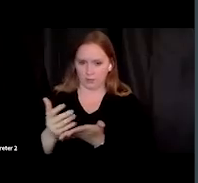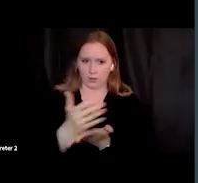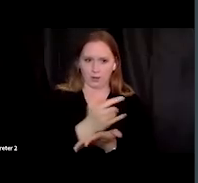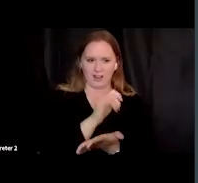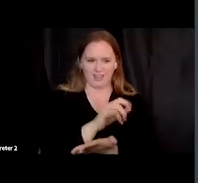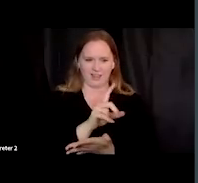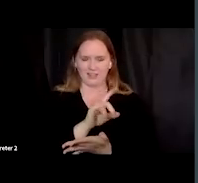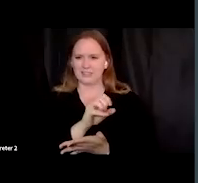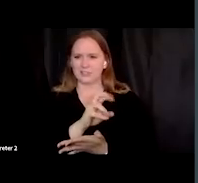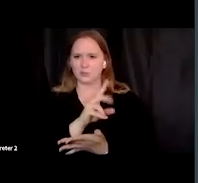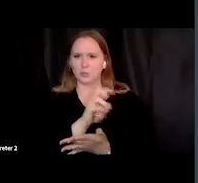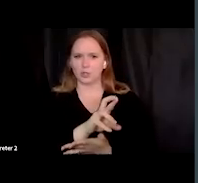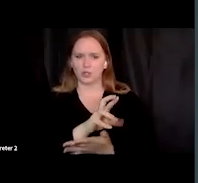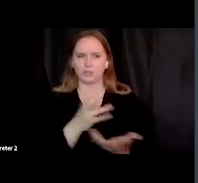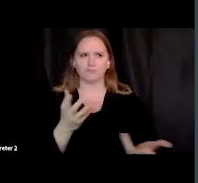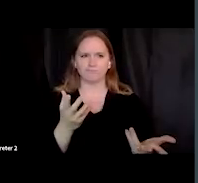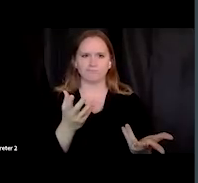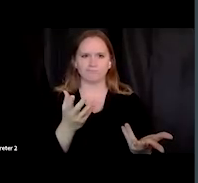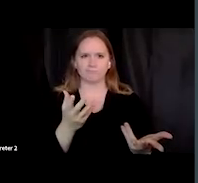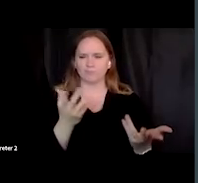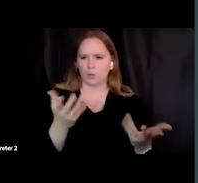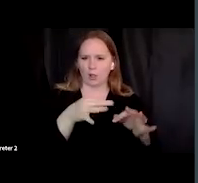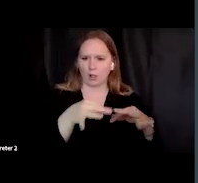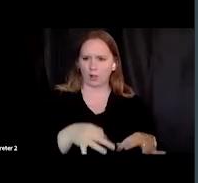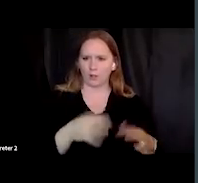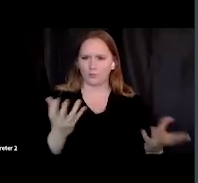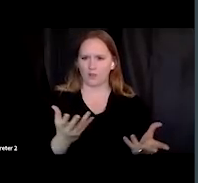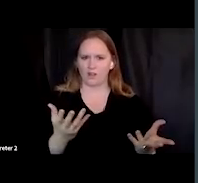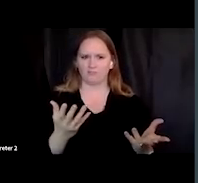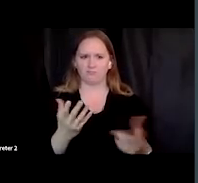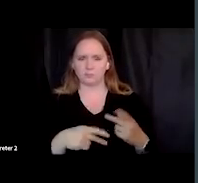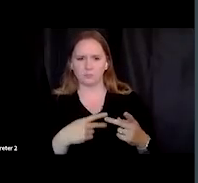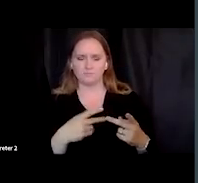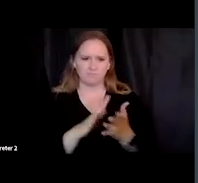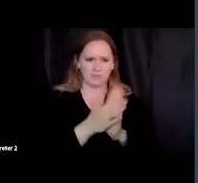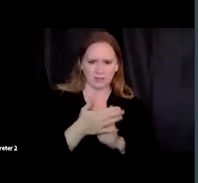what is hoarding and how does it become hoarding disorder? When does it become hoarding disorder?